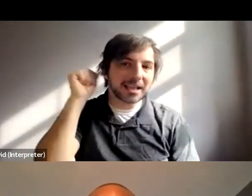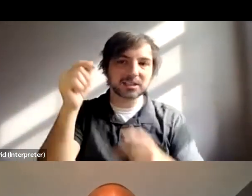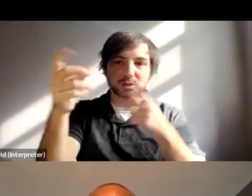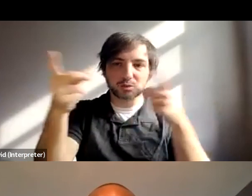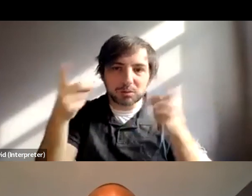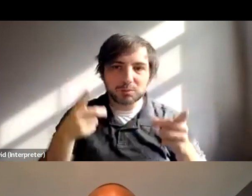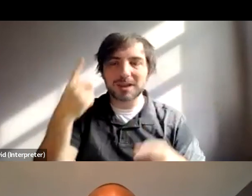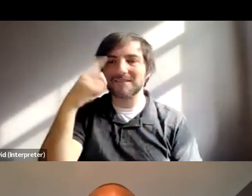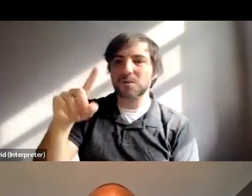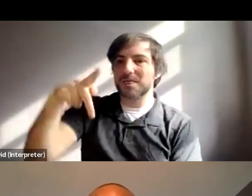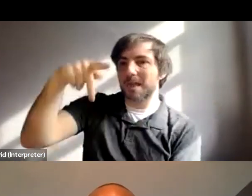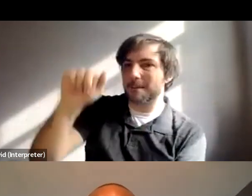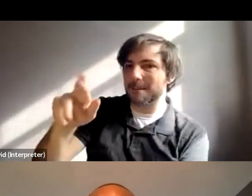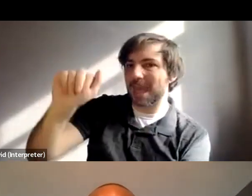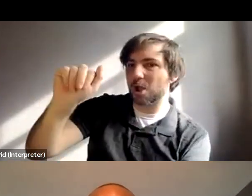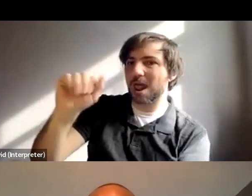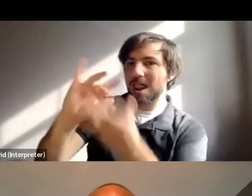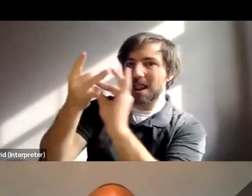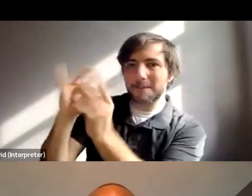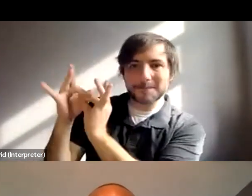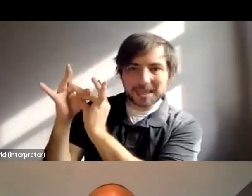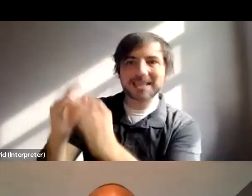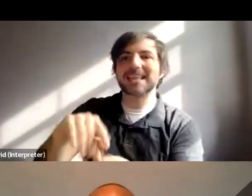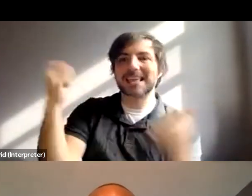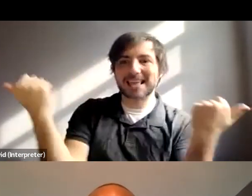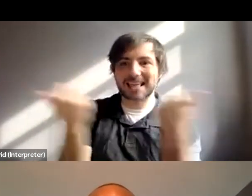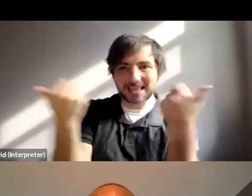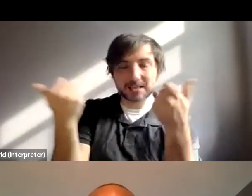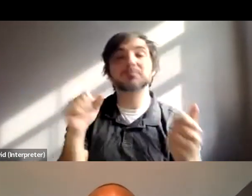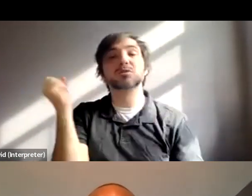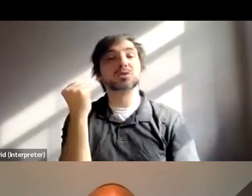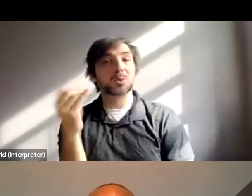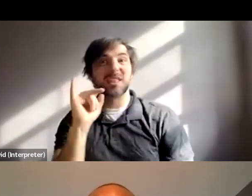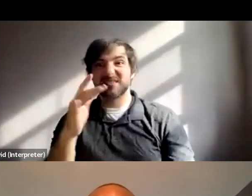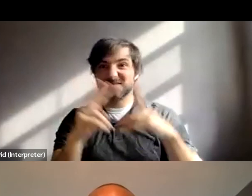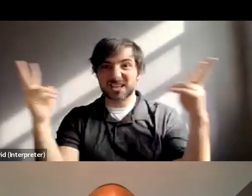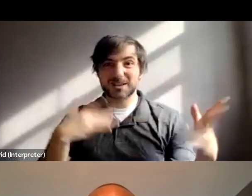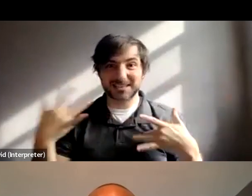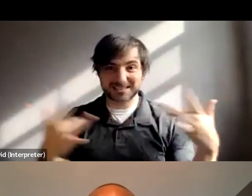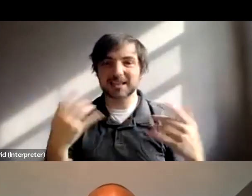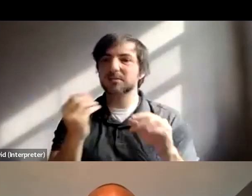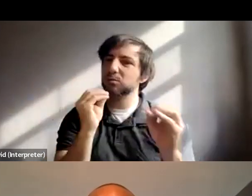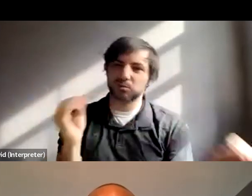games. That's very exciting. There is no blind hockey in the